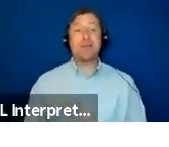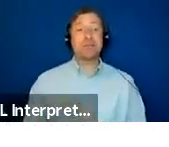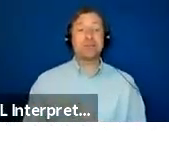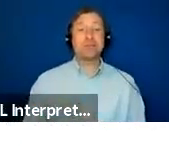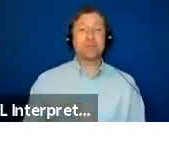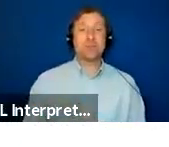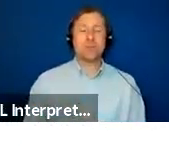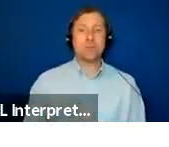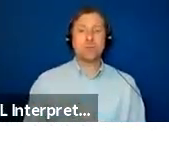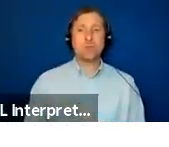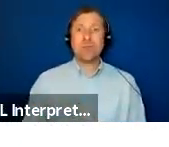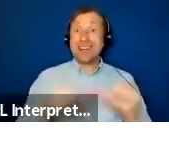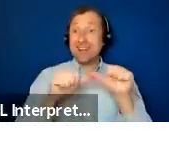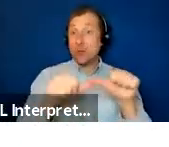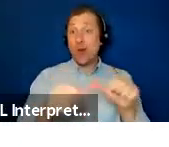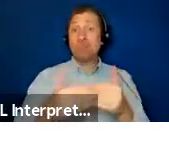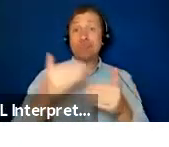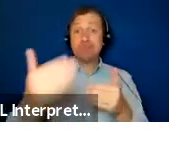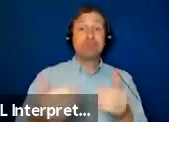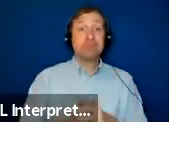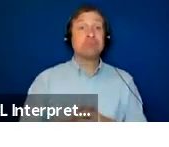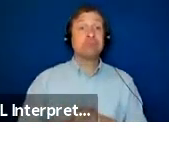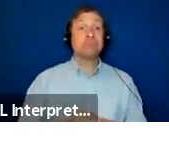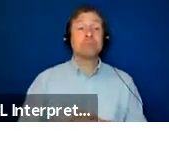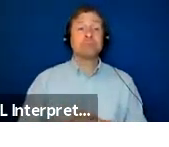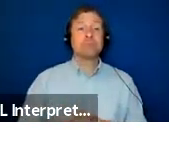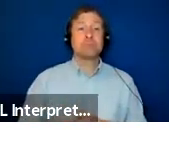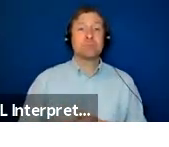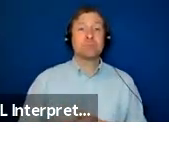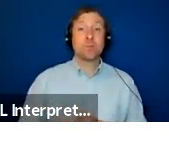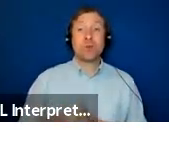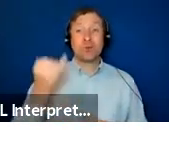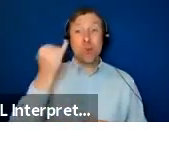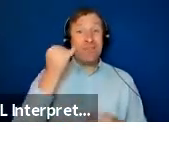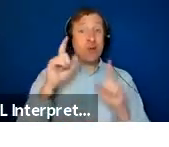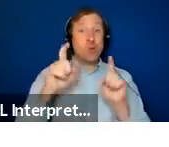Continuing on. In the event that you were to test positive for COVID